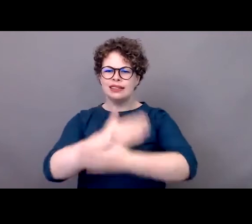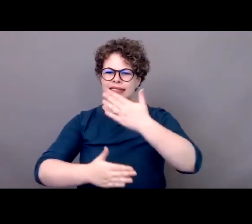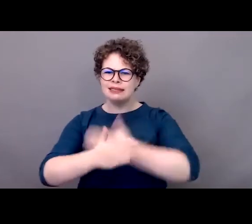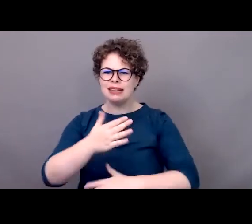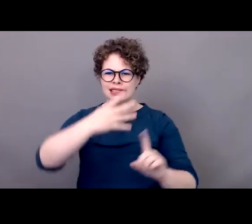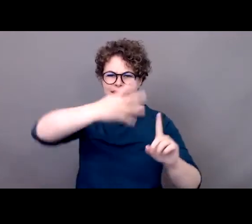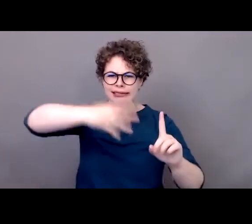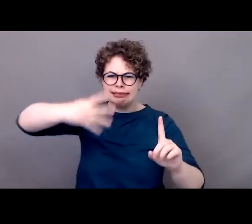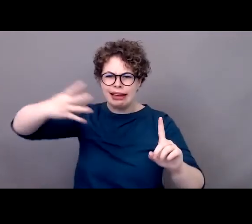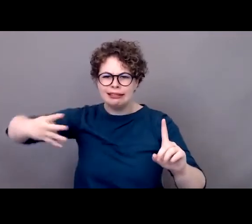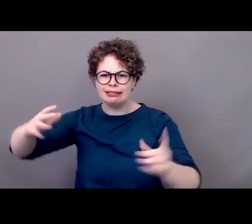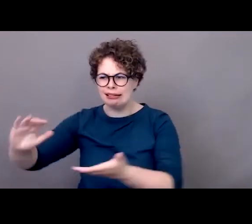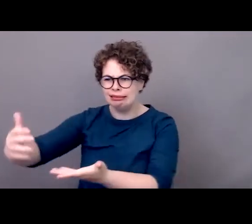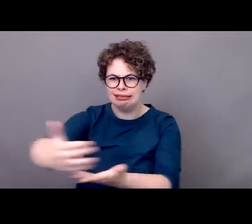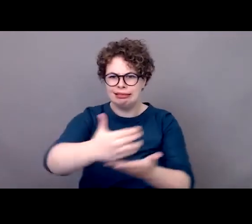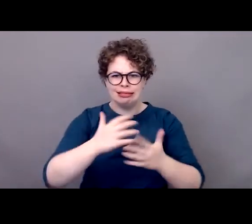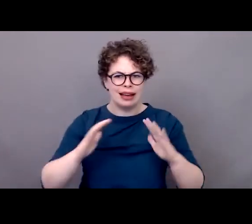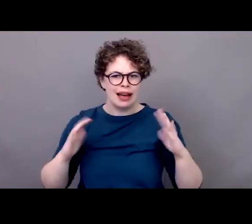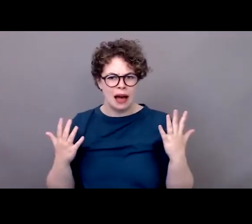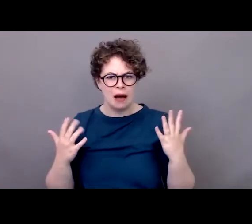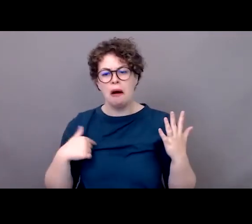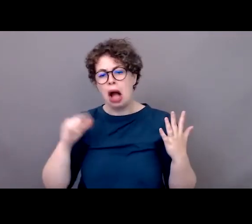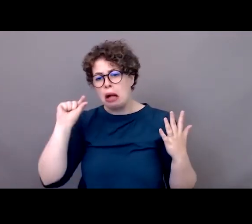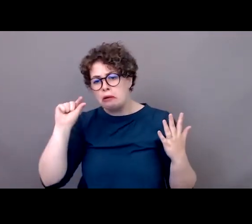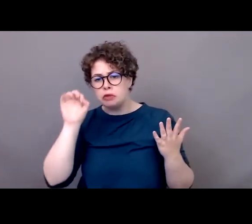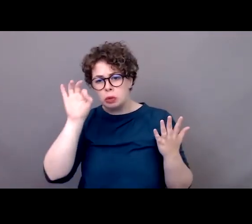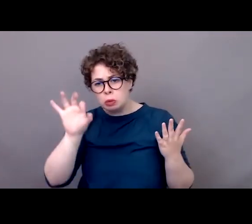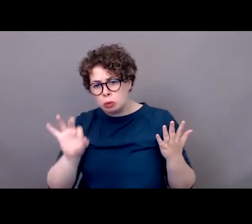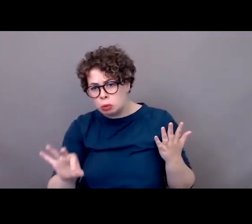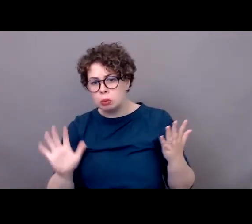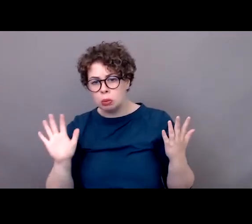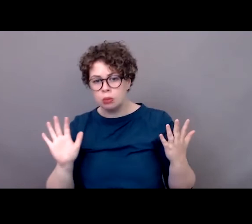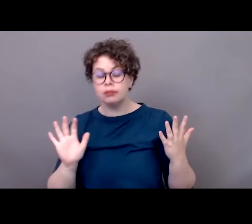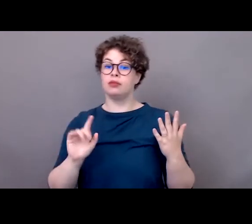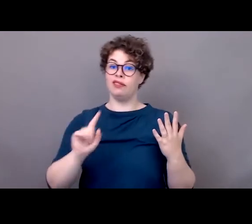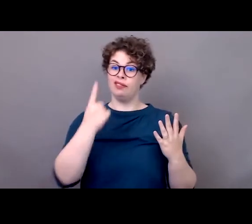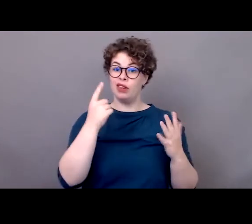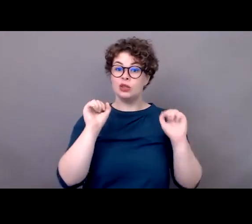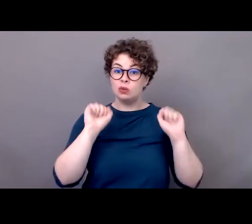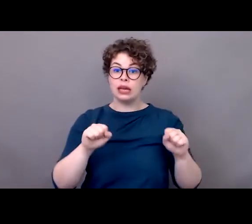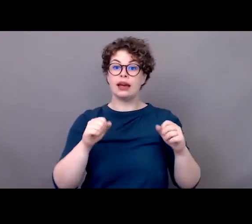them a little bit already. So, the first thing we can do, is disability-specific surveys. So